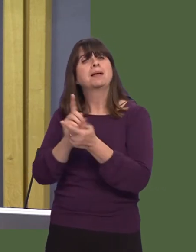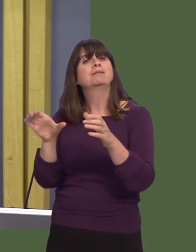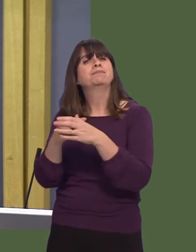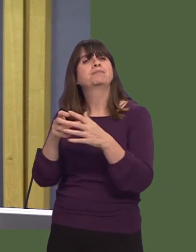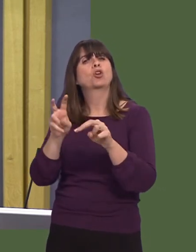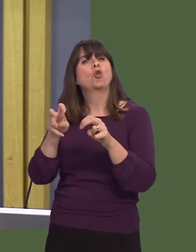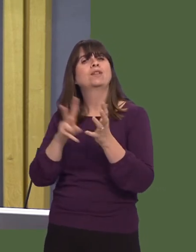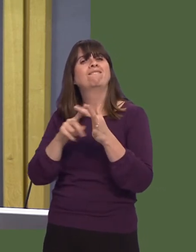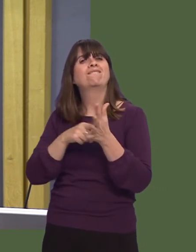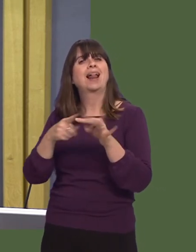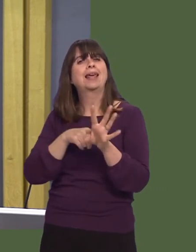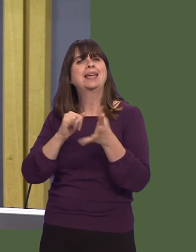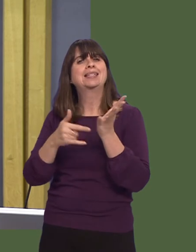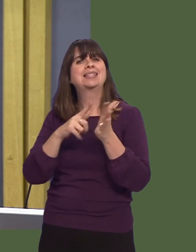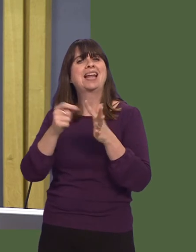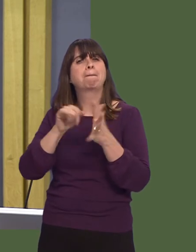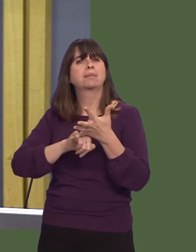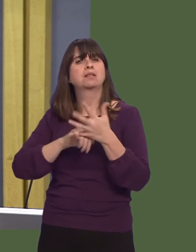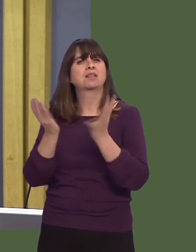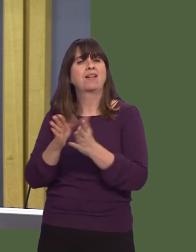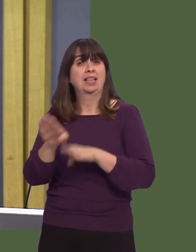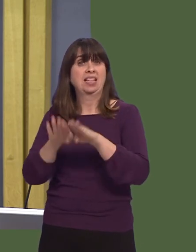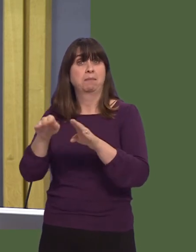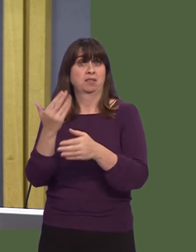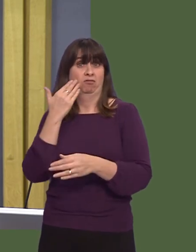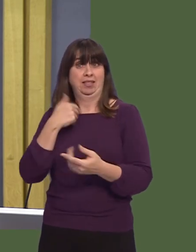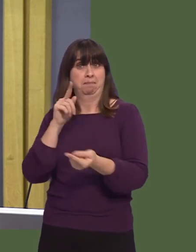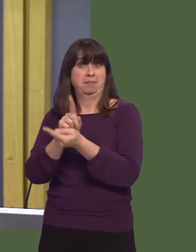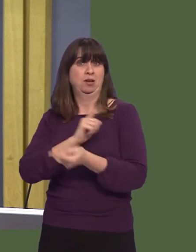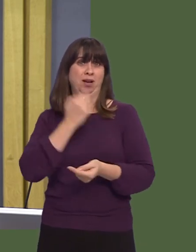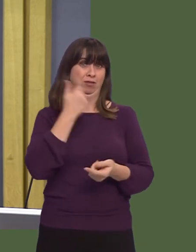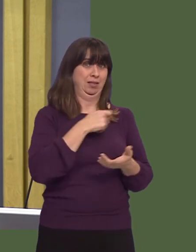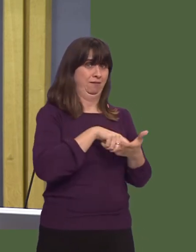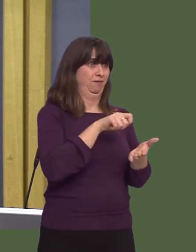I've been championing since I was elected as AM for Cynon Valley. They're carrying out